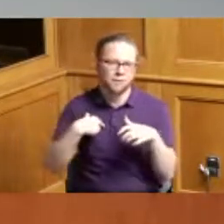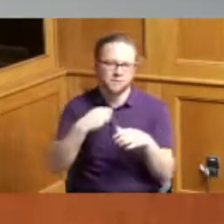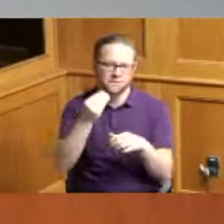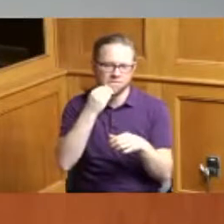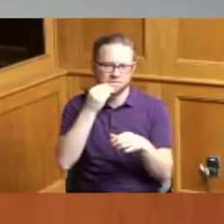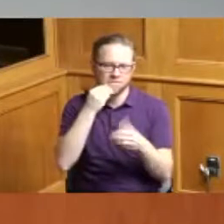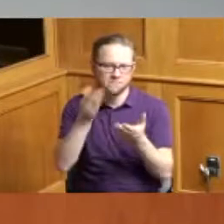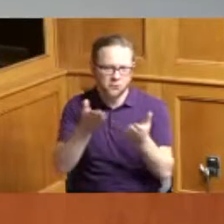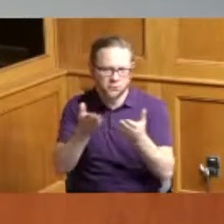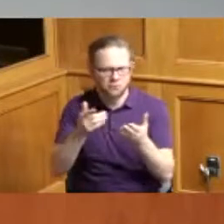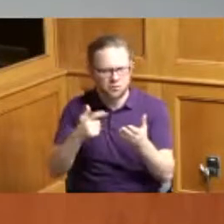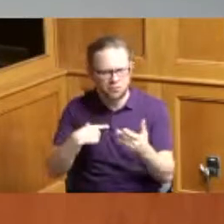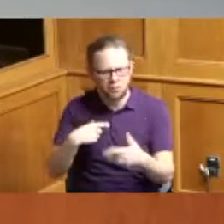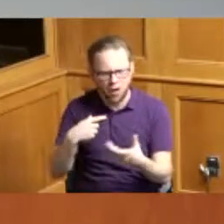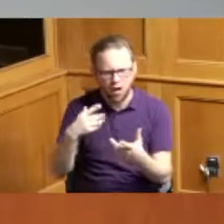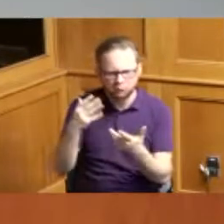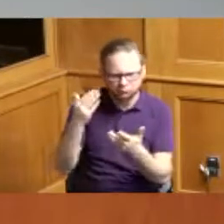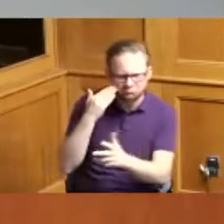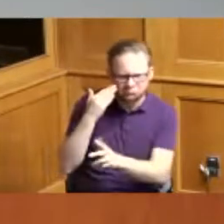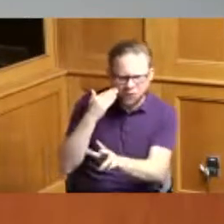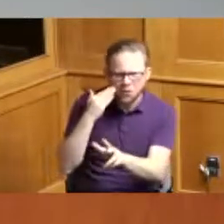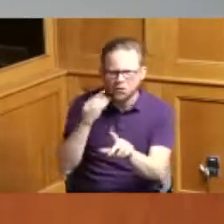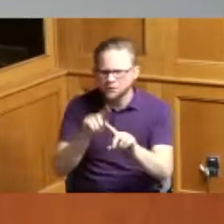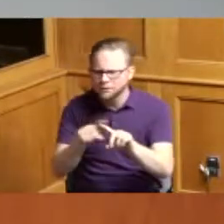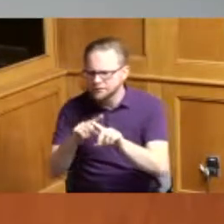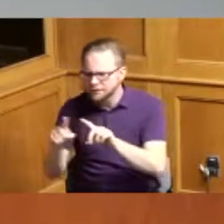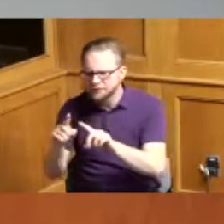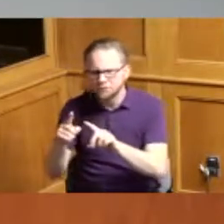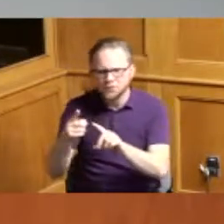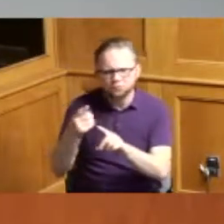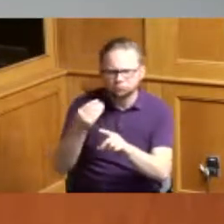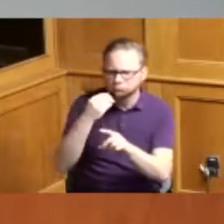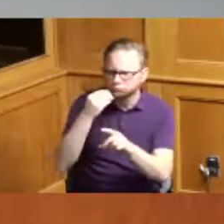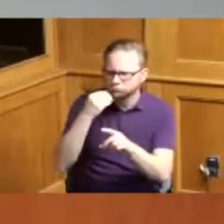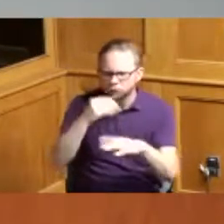with the vendors and what kind of effort it takes to get all that up and running now I know it can